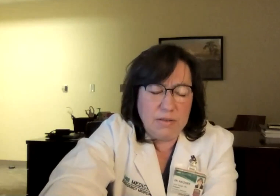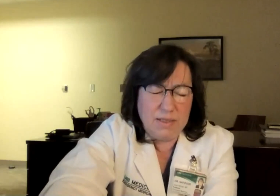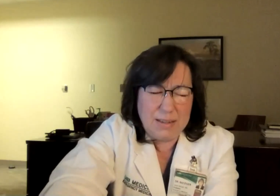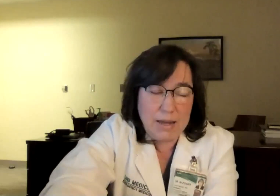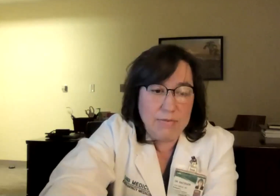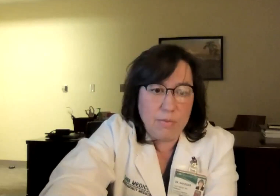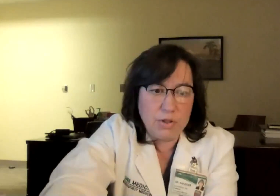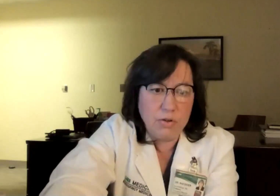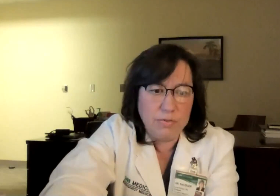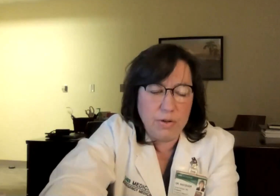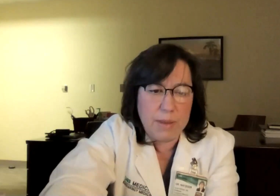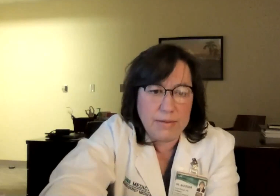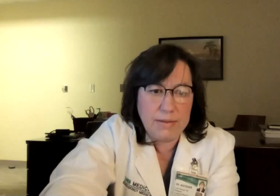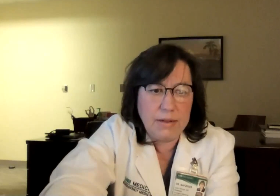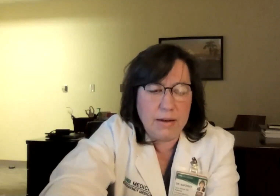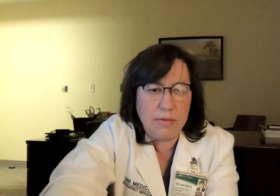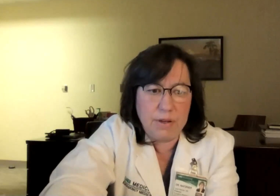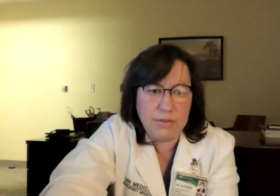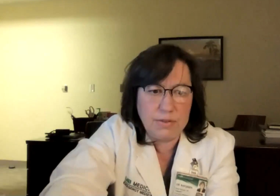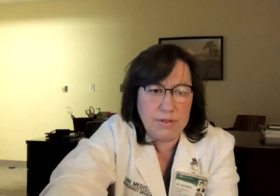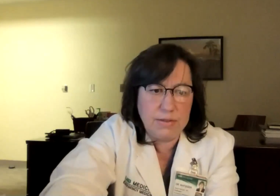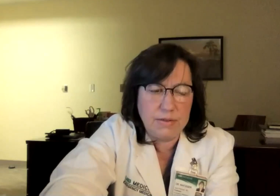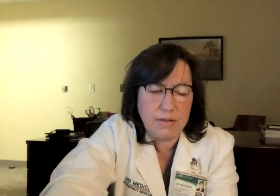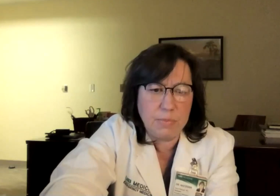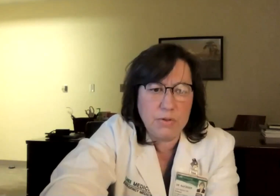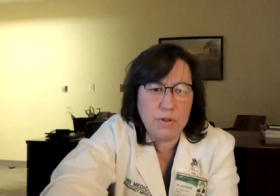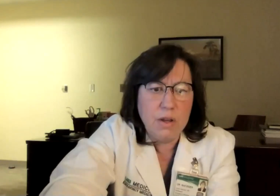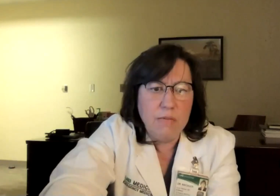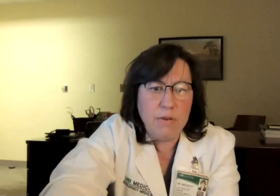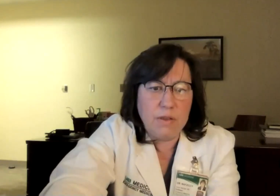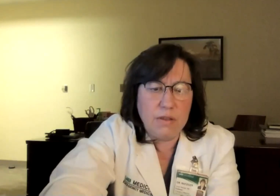society for maternal fetal medicine and our infectious diseases experts feel that this